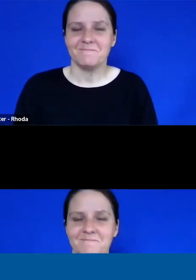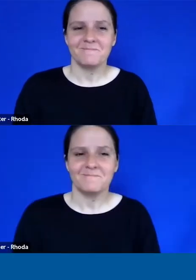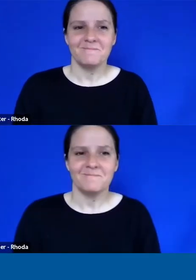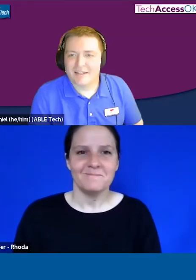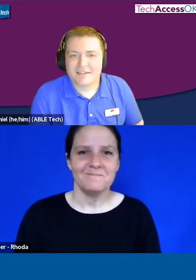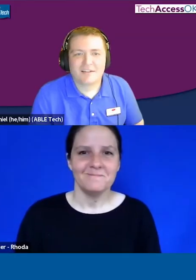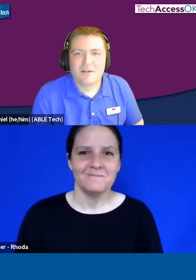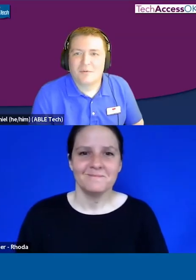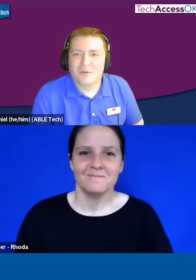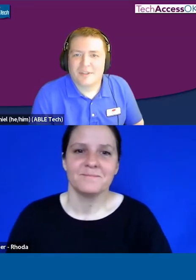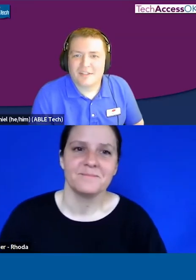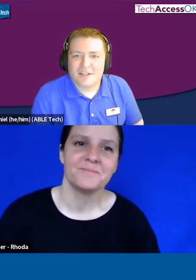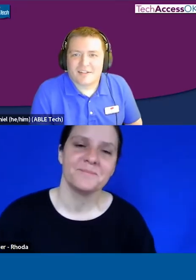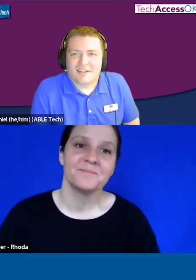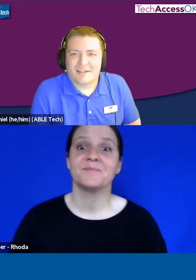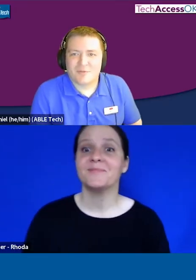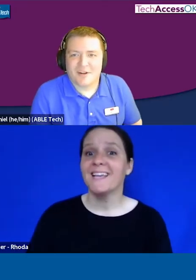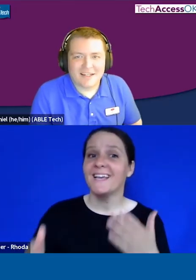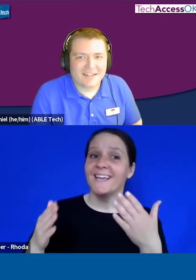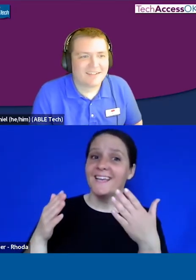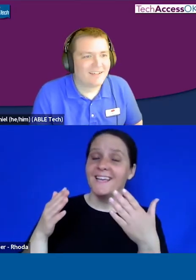All right, well, thanks, Jessica, that was great.